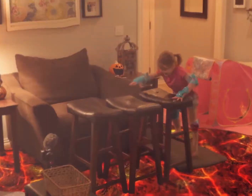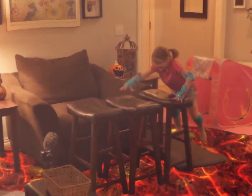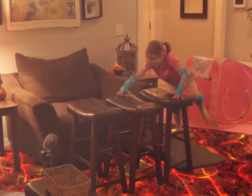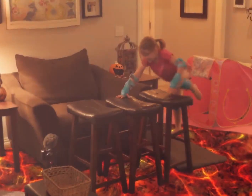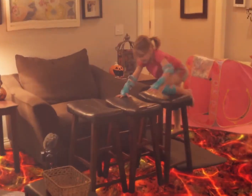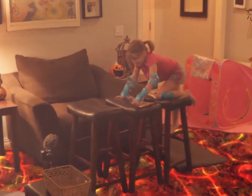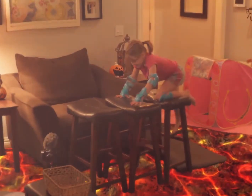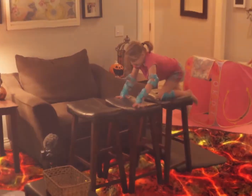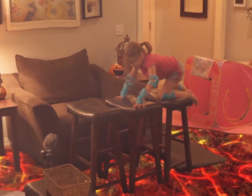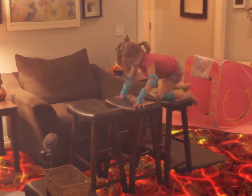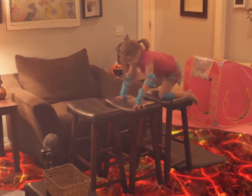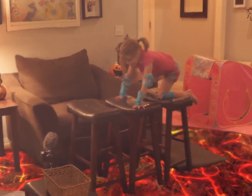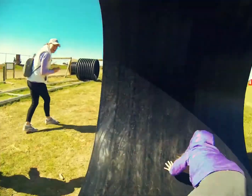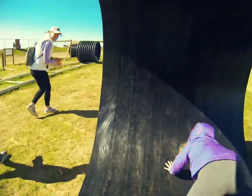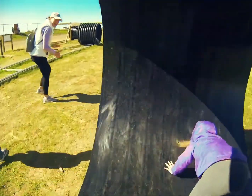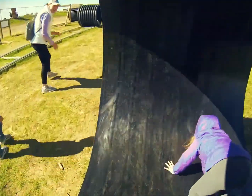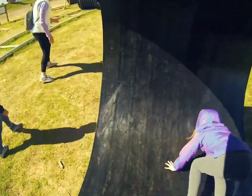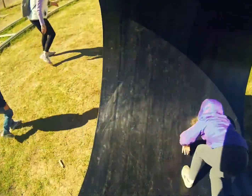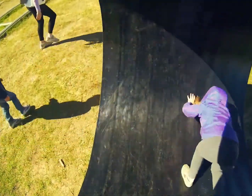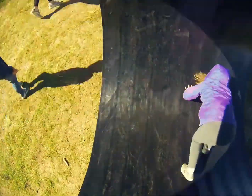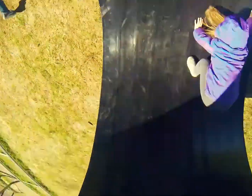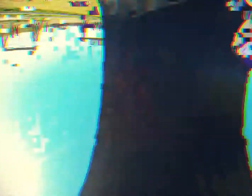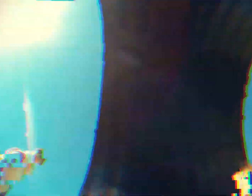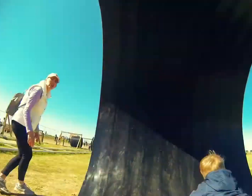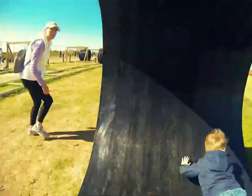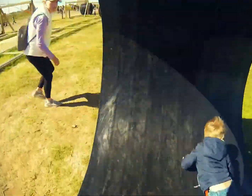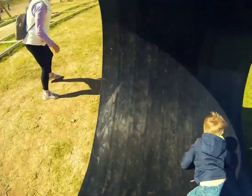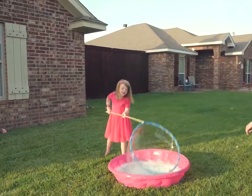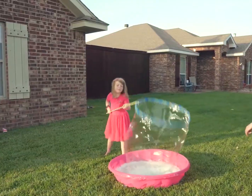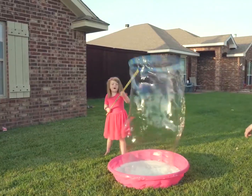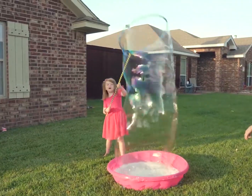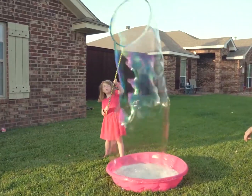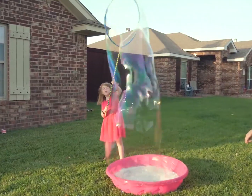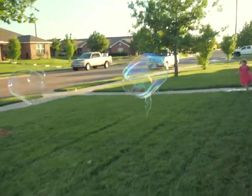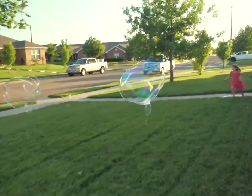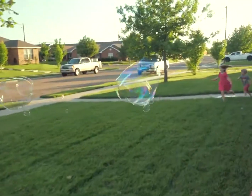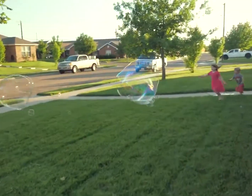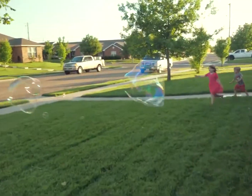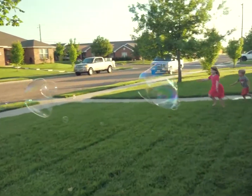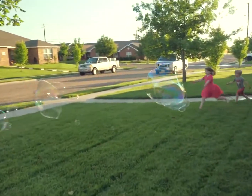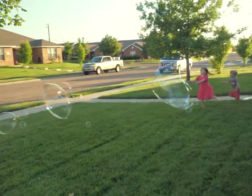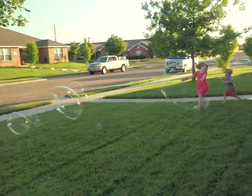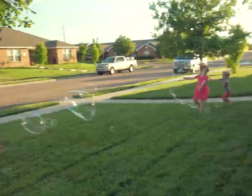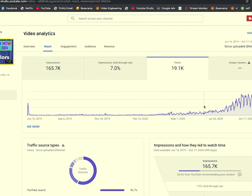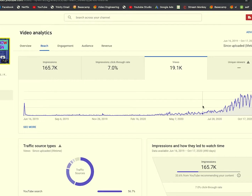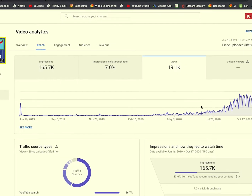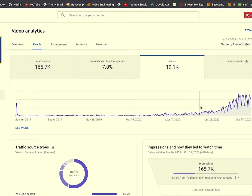We did that three days a week for six months before taking a much needed break. During our